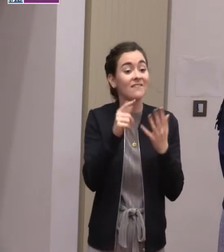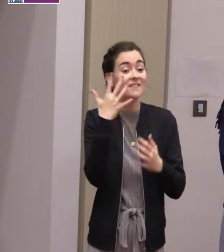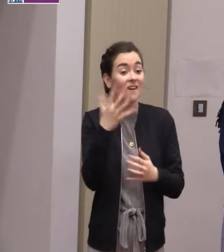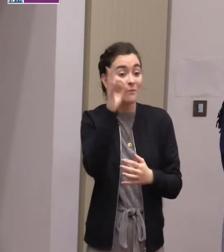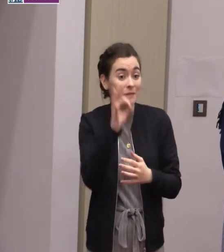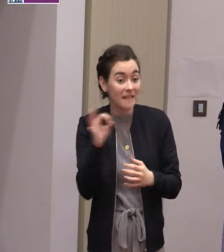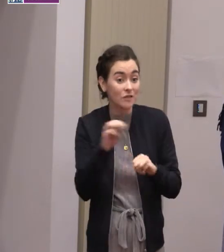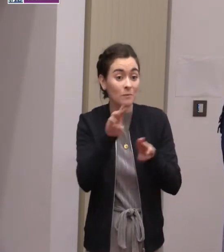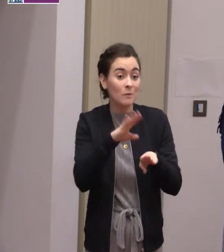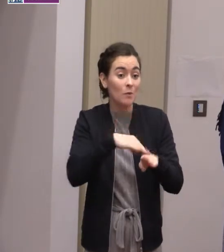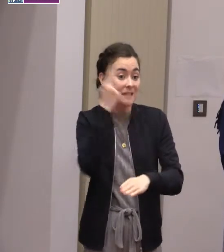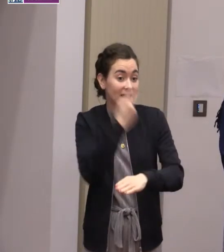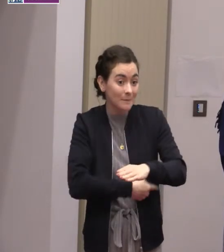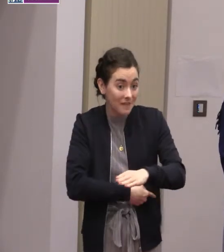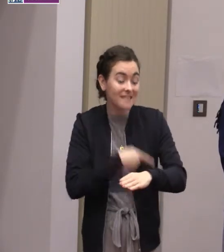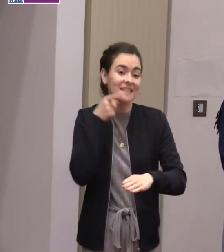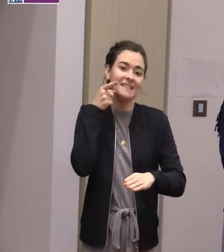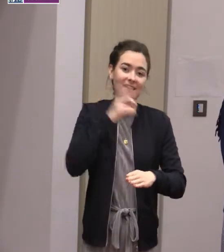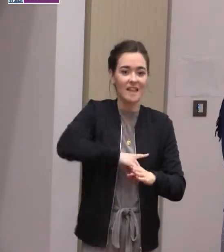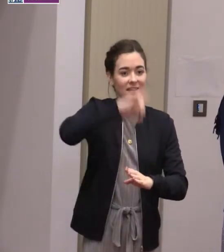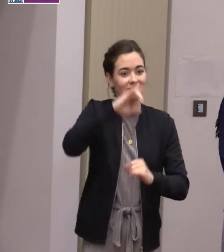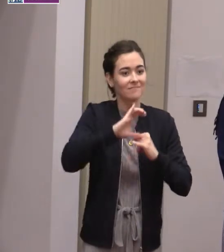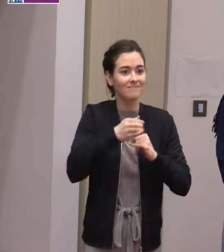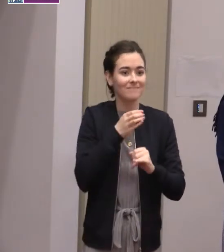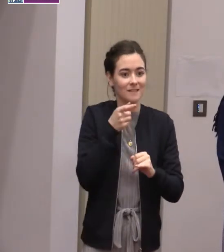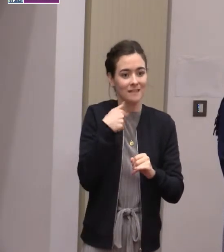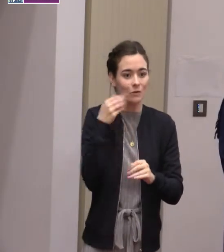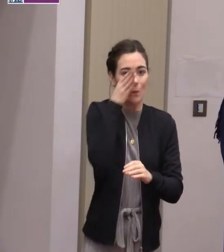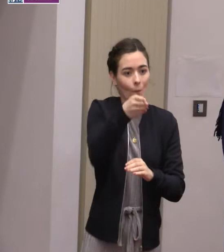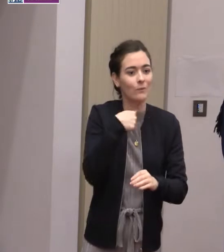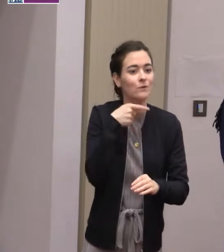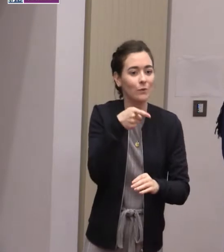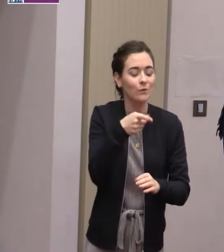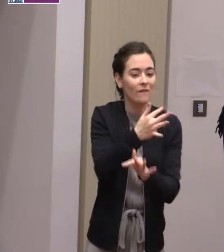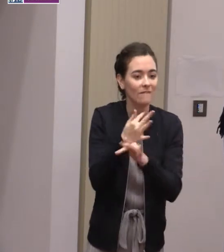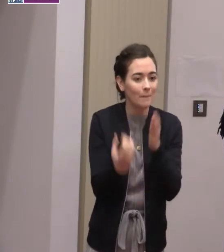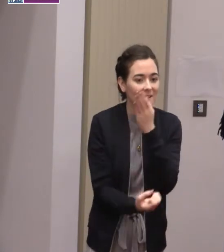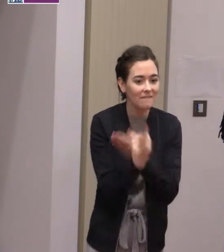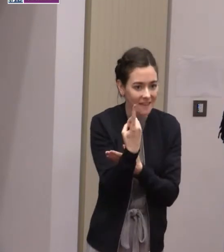persons with disabilities were likely to attend family (unknown term) with people in urban